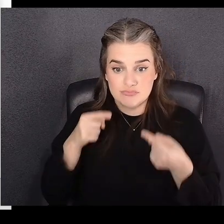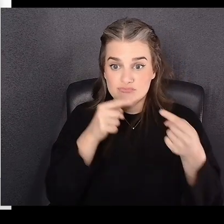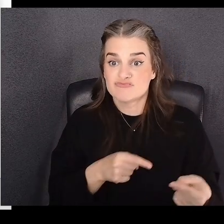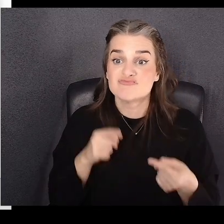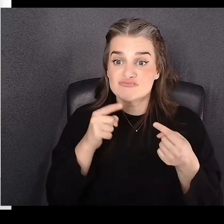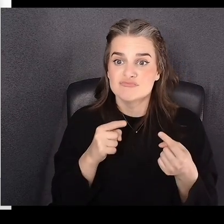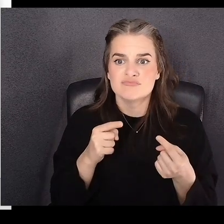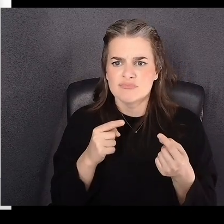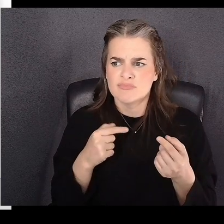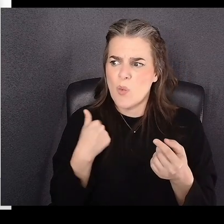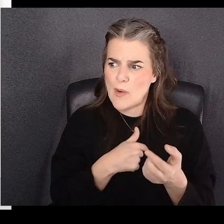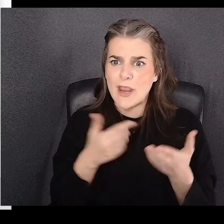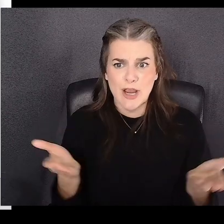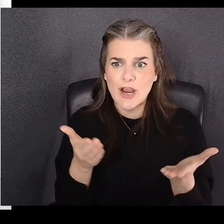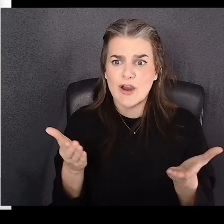Yeah, I've done a lot of consults